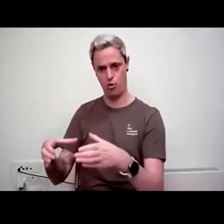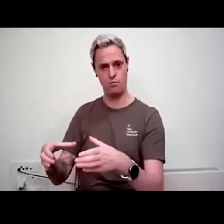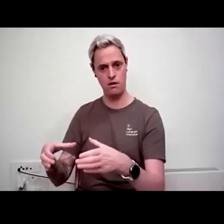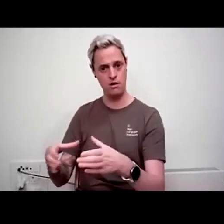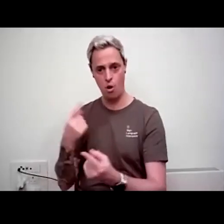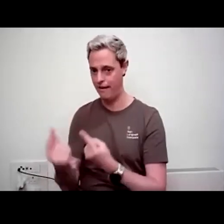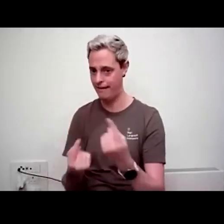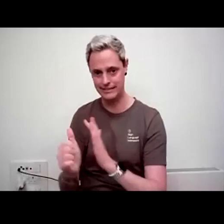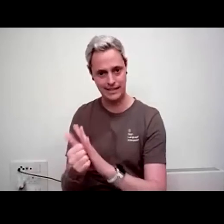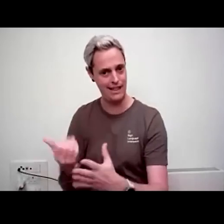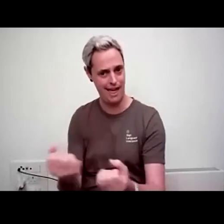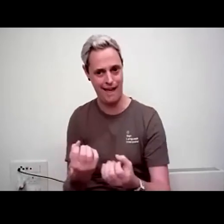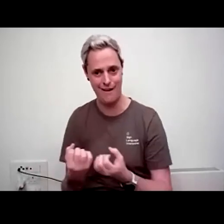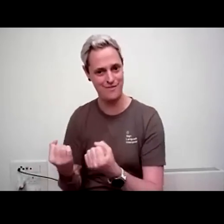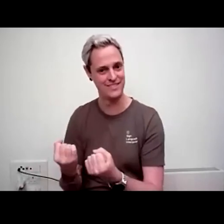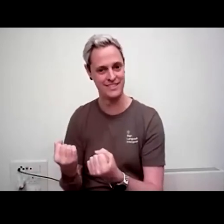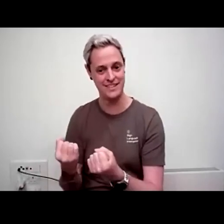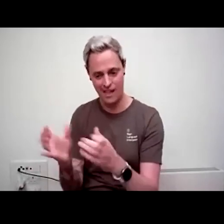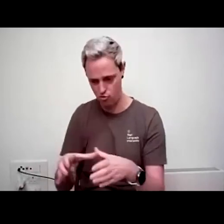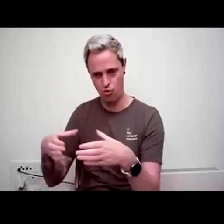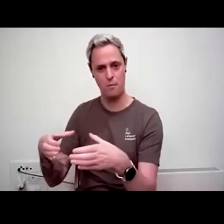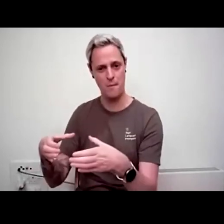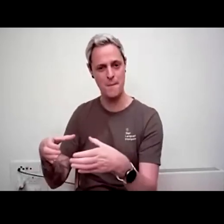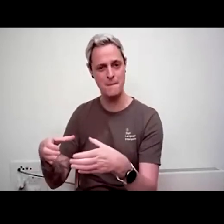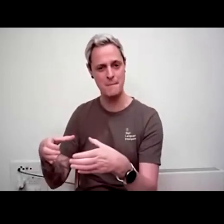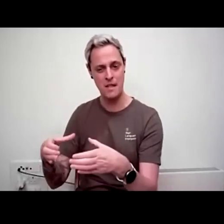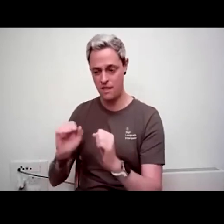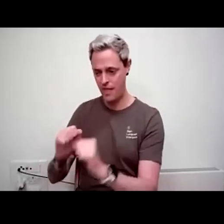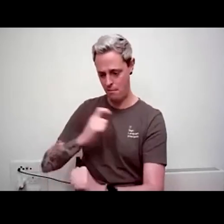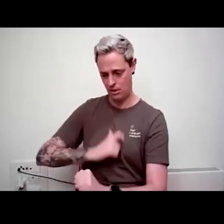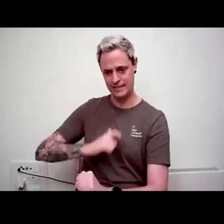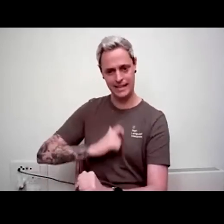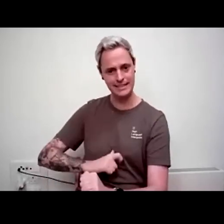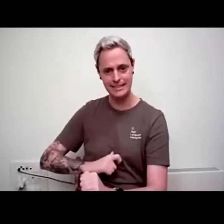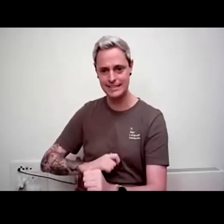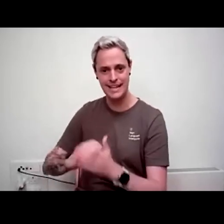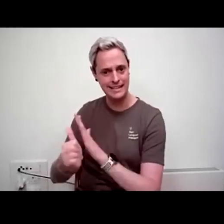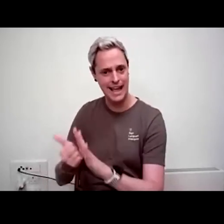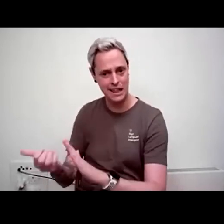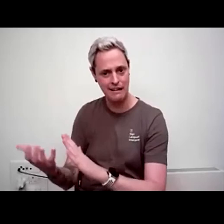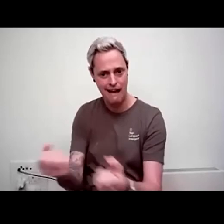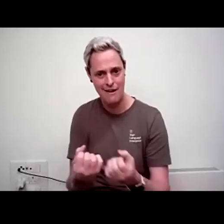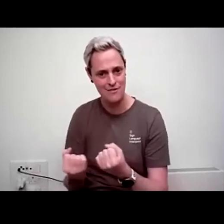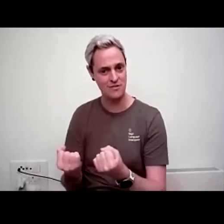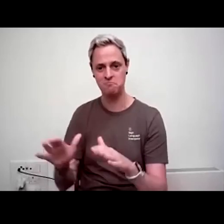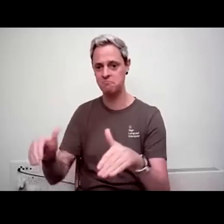and does not see their individual abilities personalities natural talents.